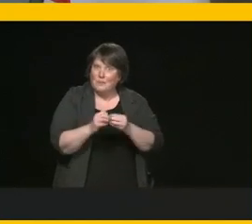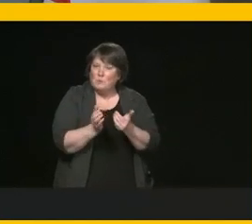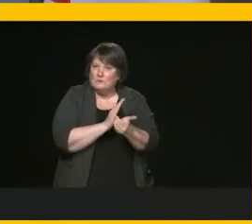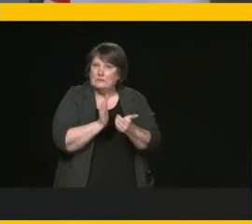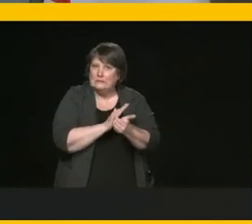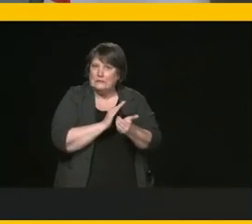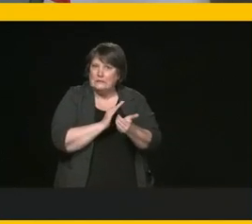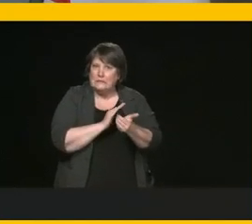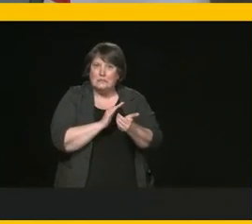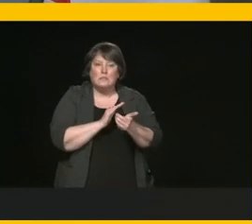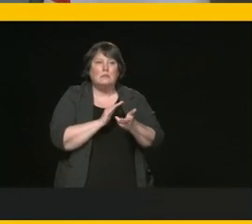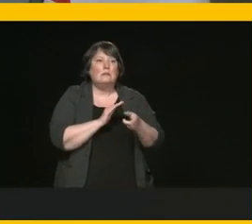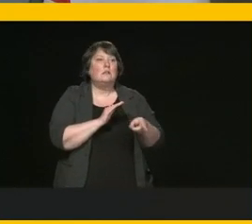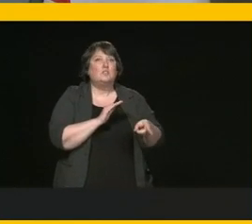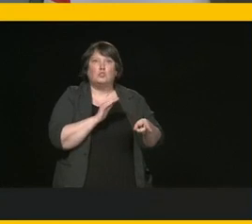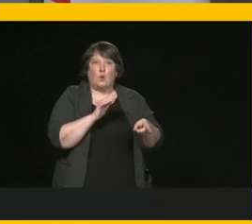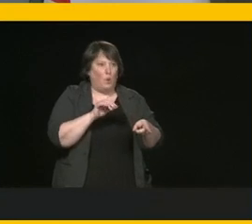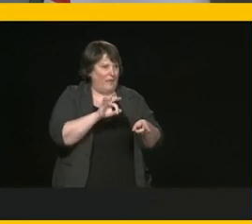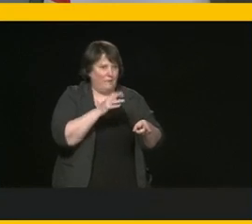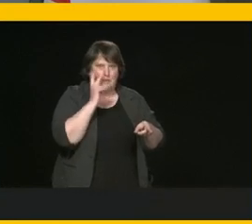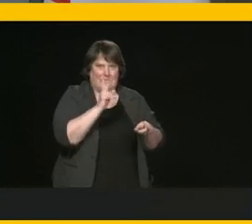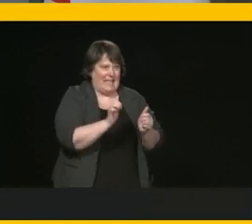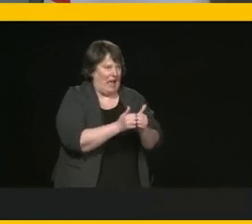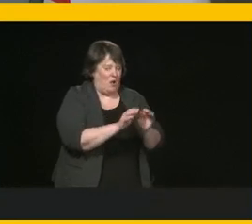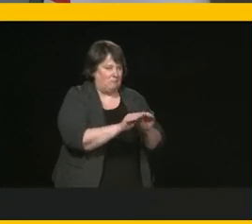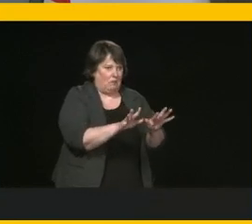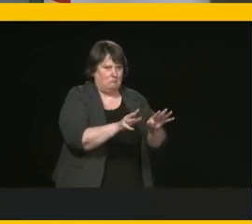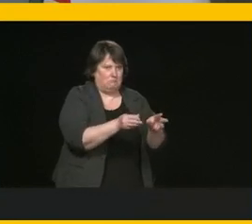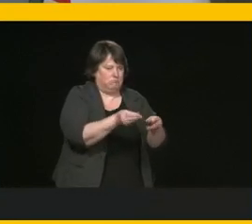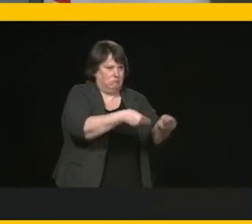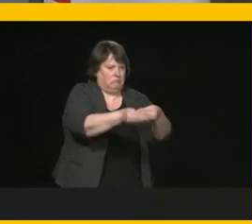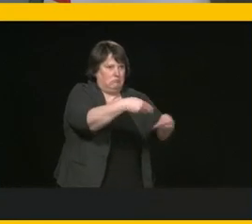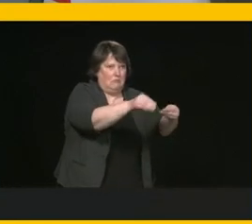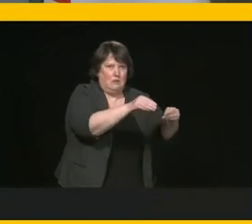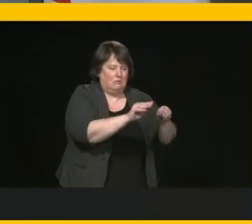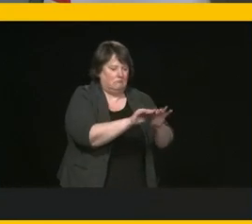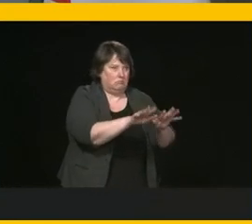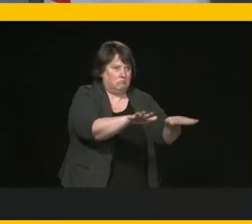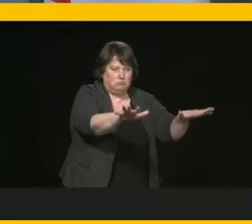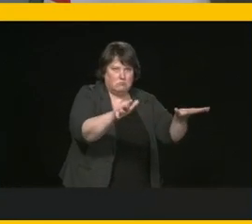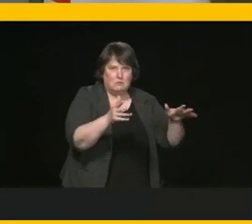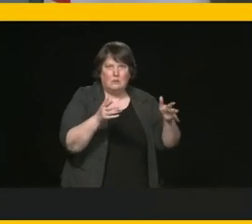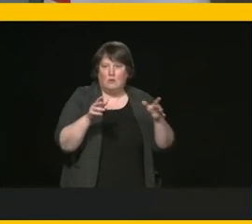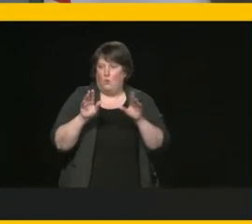PERIOD OF TIME WHERE WE HAD TO DETECT FURTHER CHANGE IN